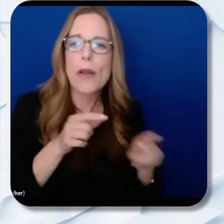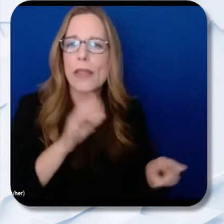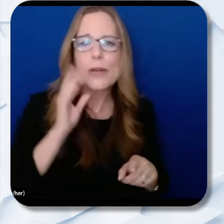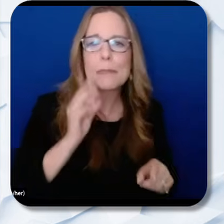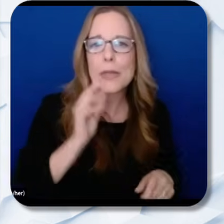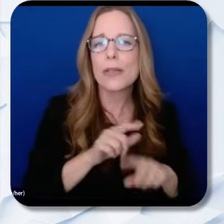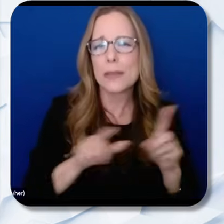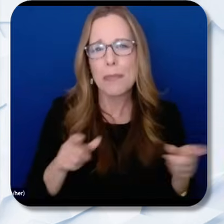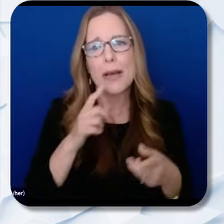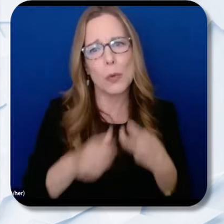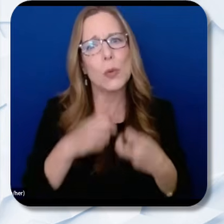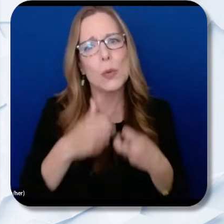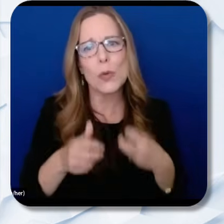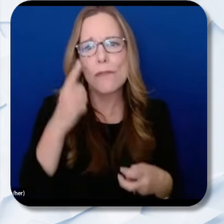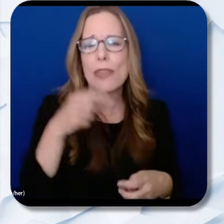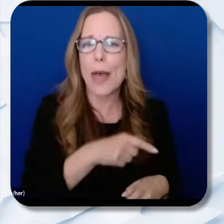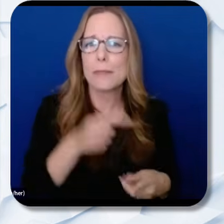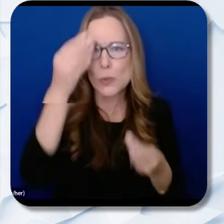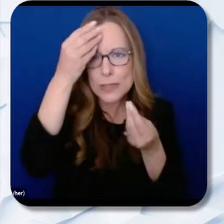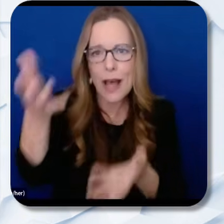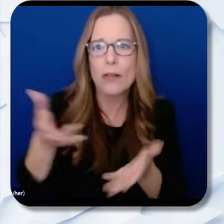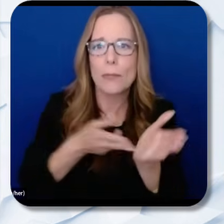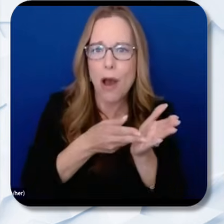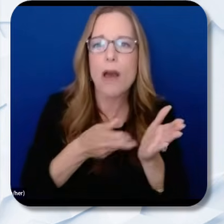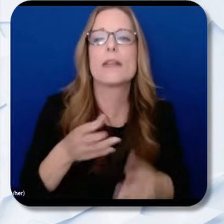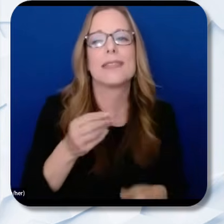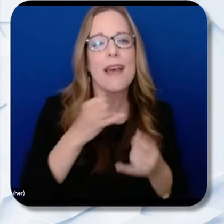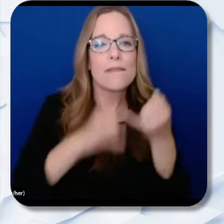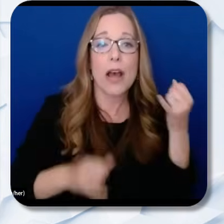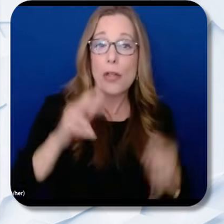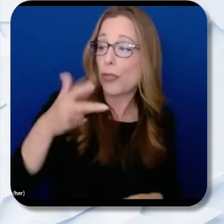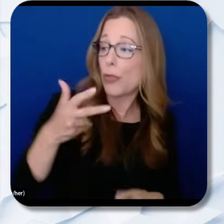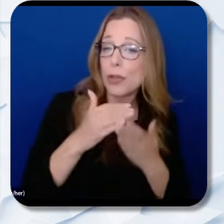every service themselves, but they… they are really the stable point of contact that brings